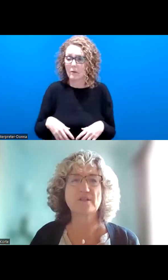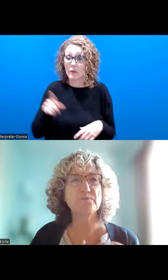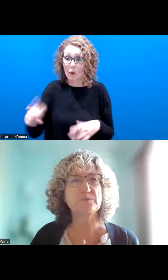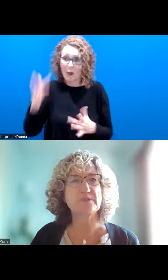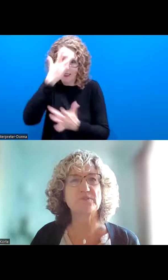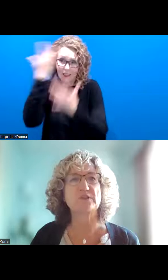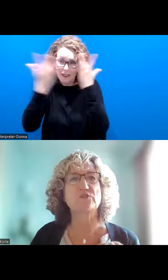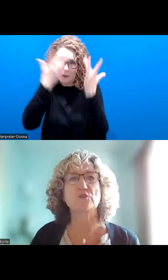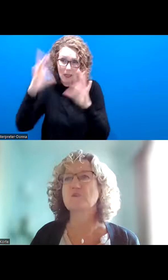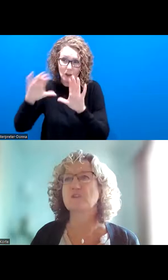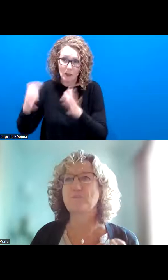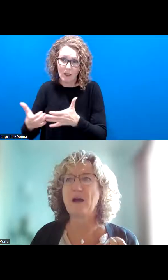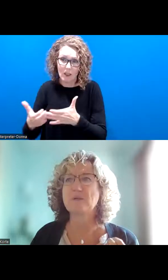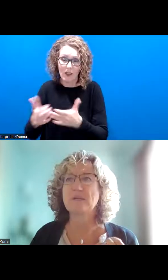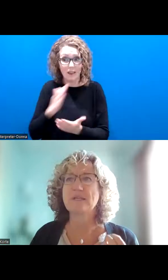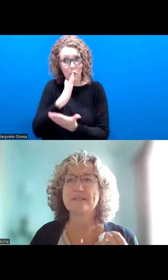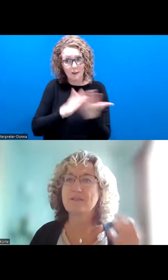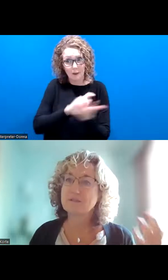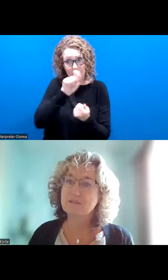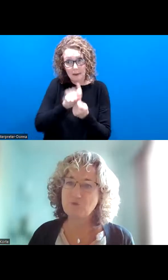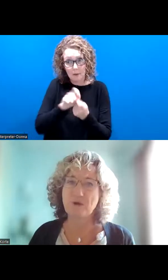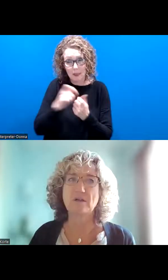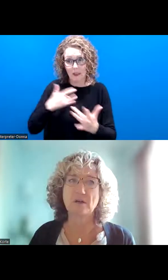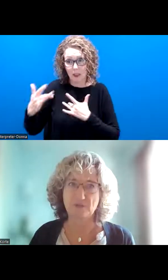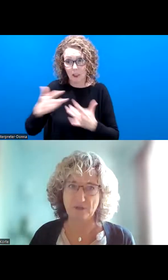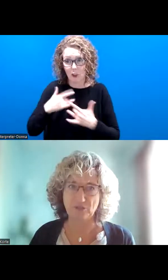. The premiums from those contributions go into a dedicated trust fund that is used